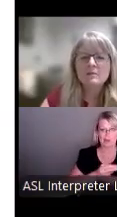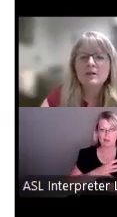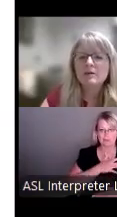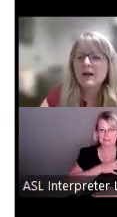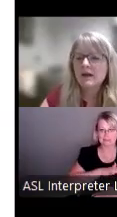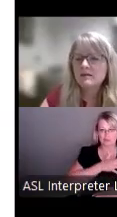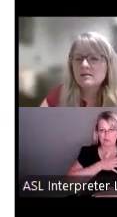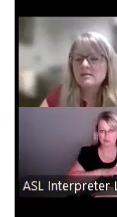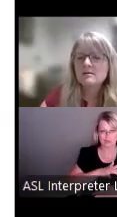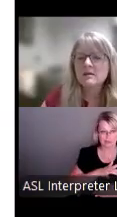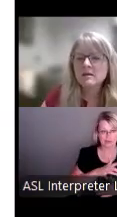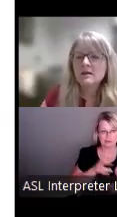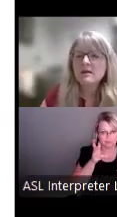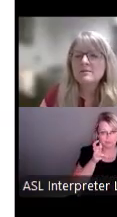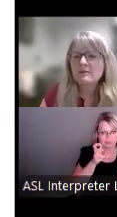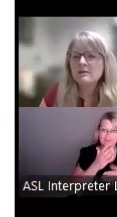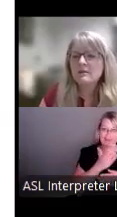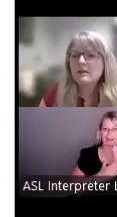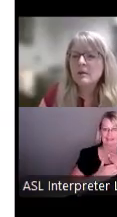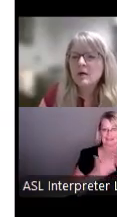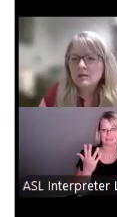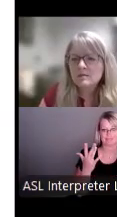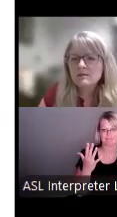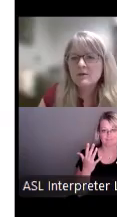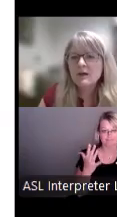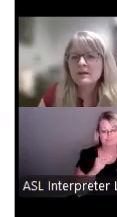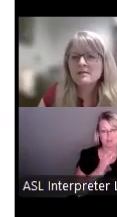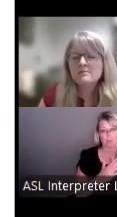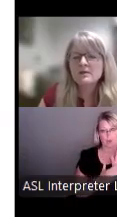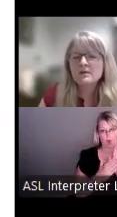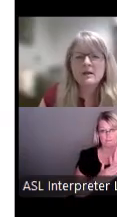would be your hands, definitely the palms of your hands, but the